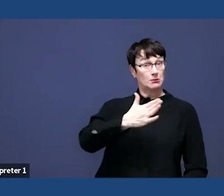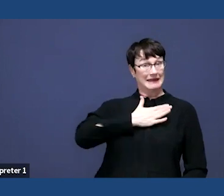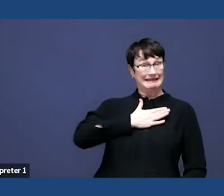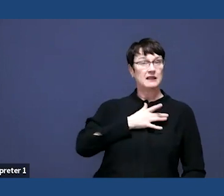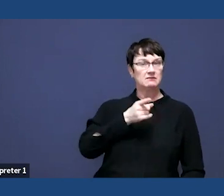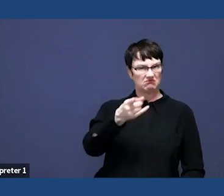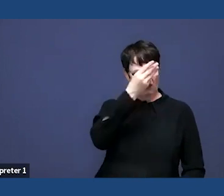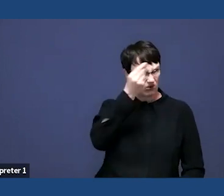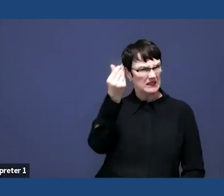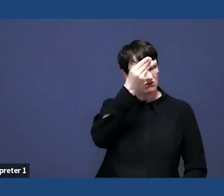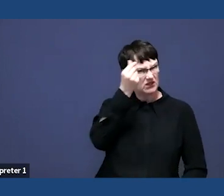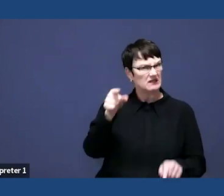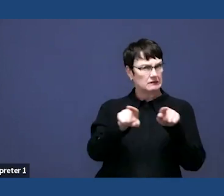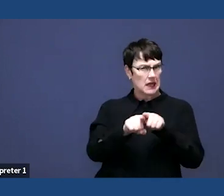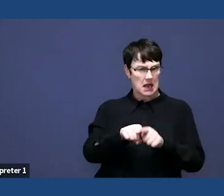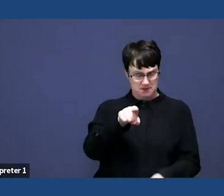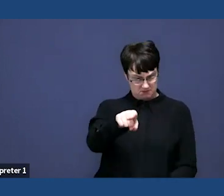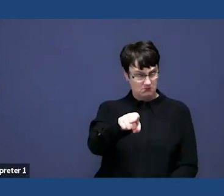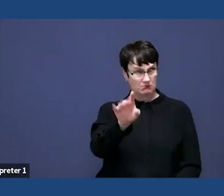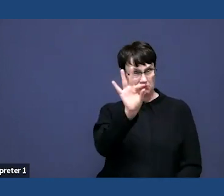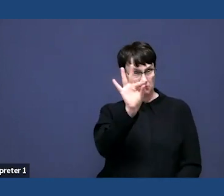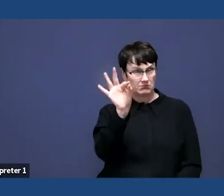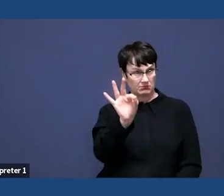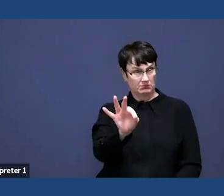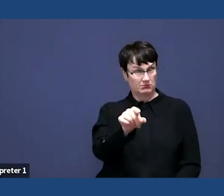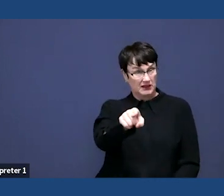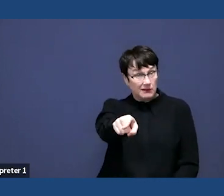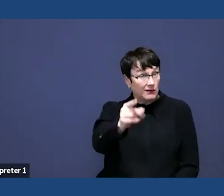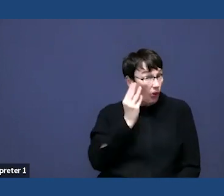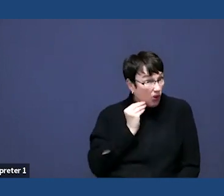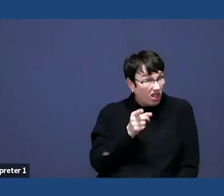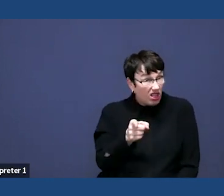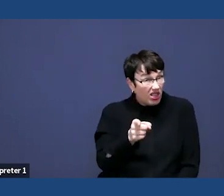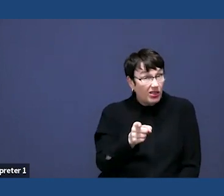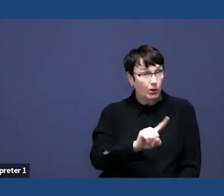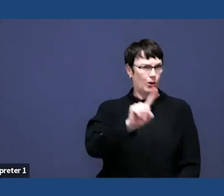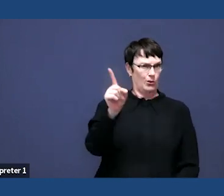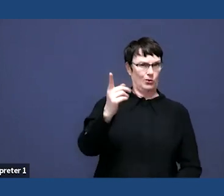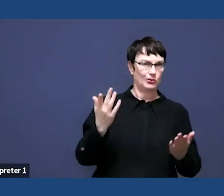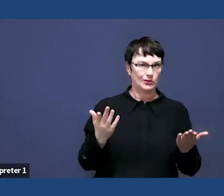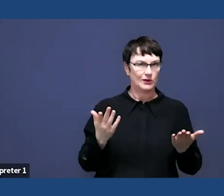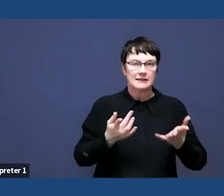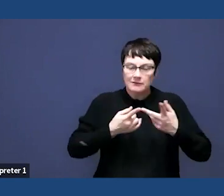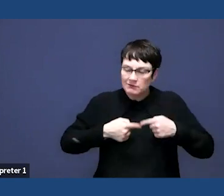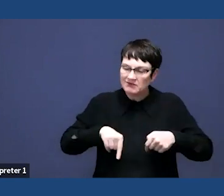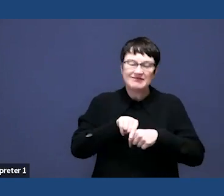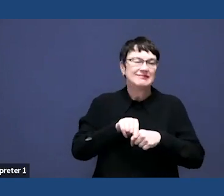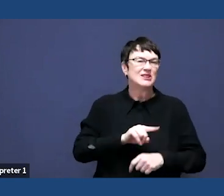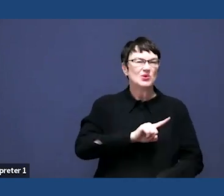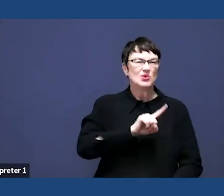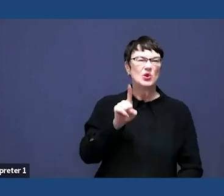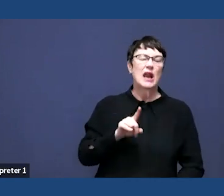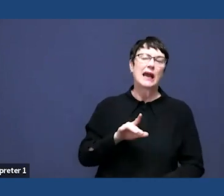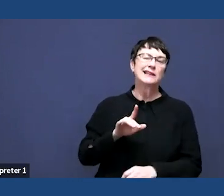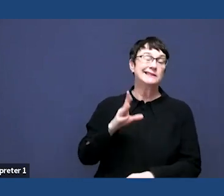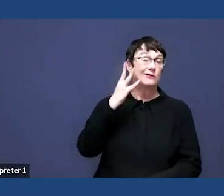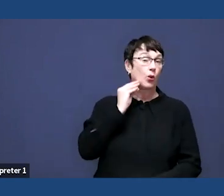How can we make it exciting for society to think we're ageing and I want this third and